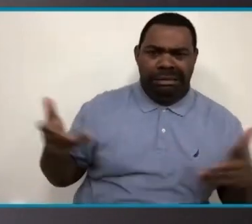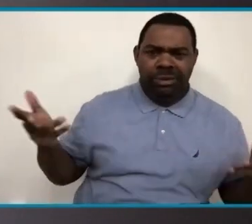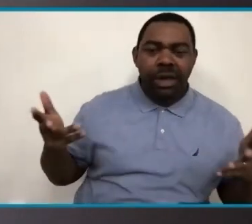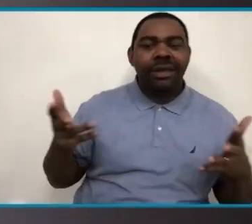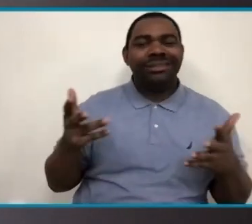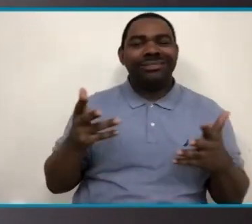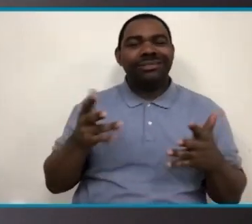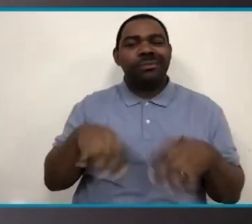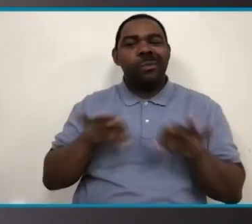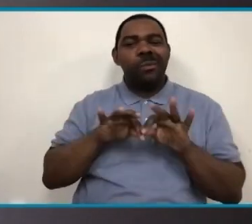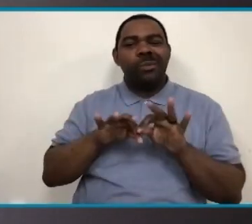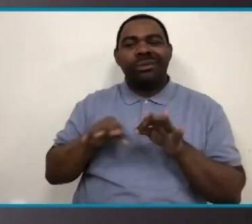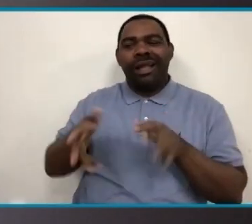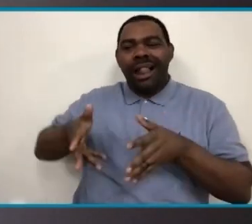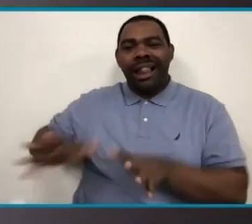veteran, not by the therapist.